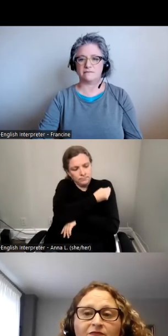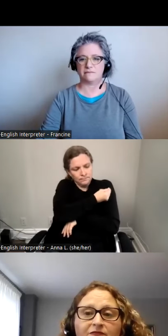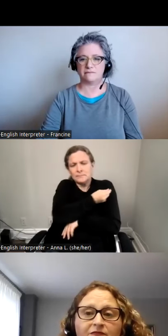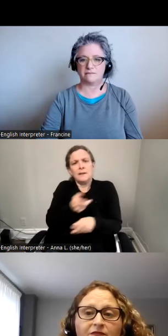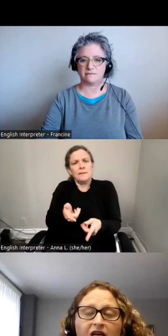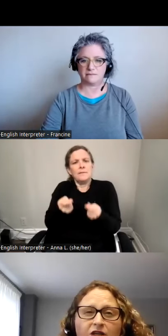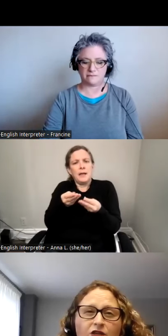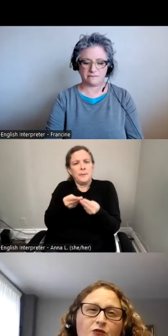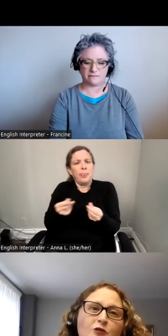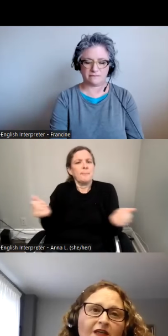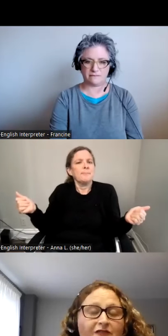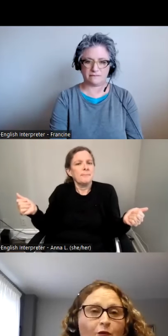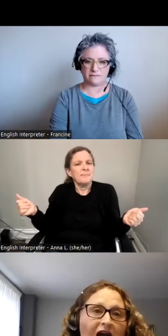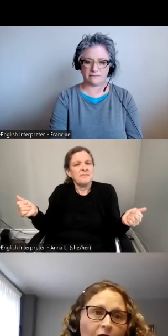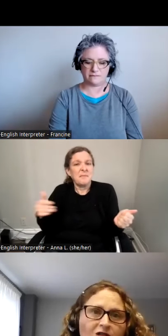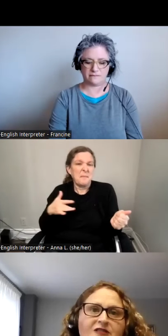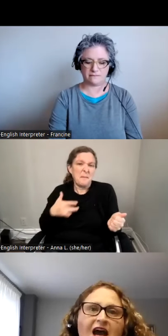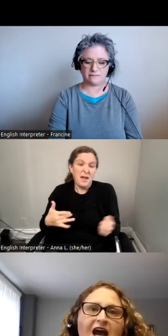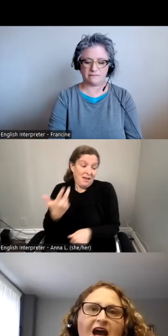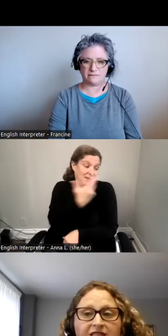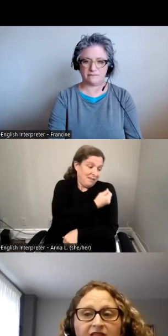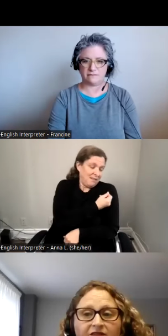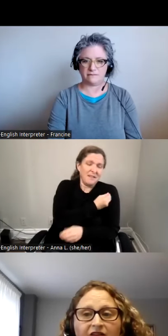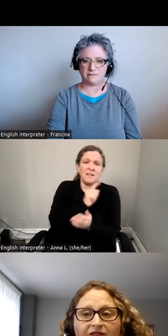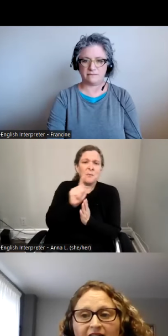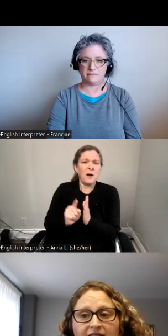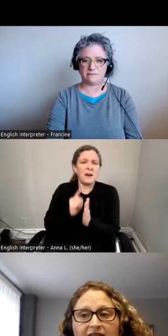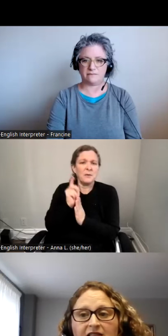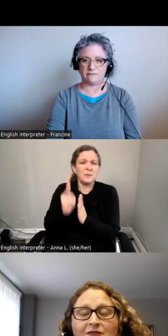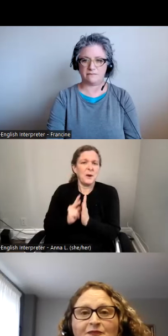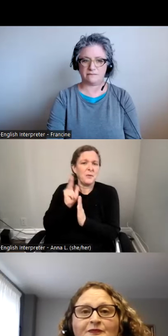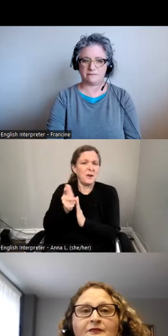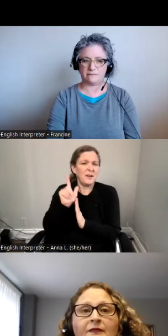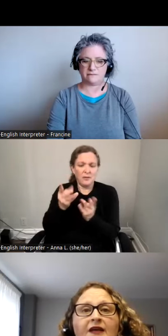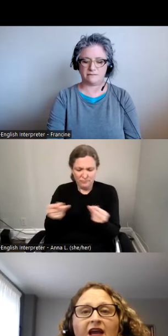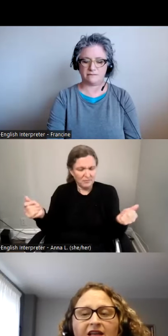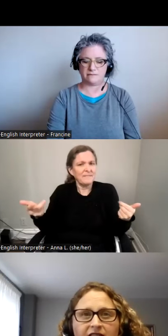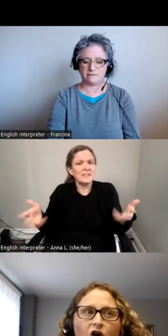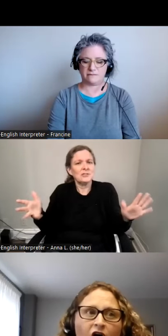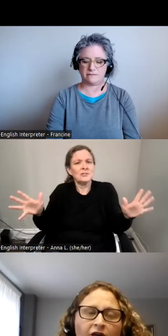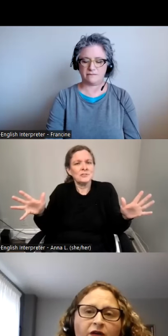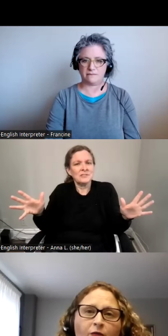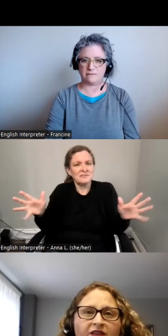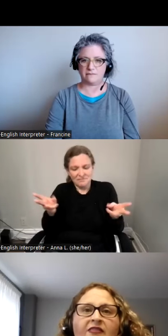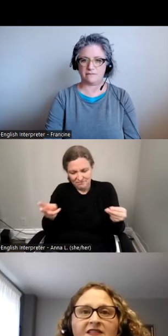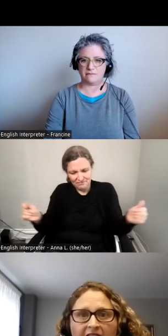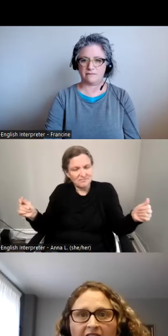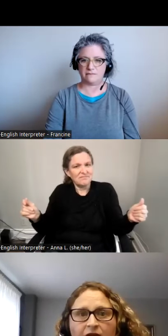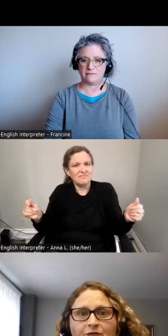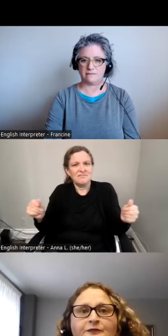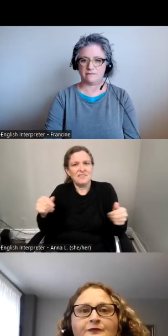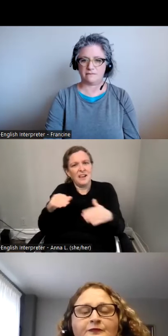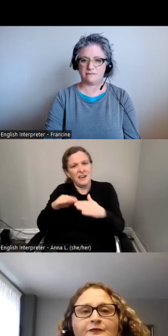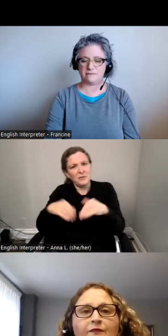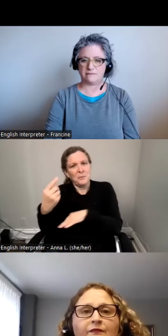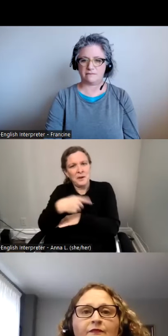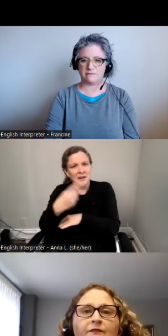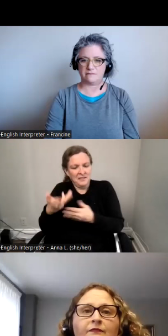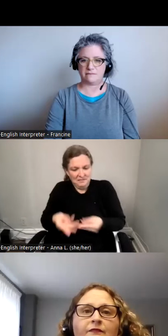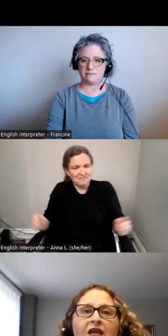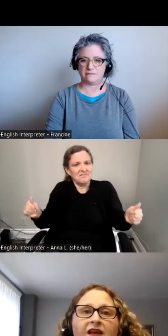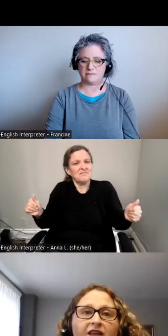Mrna? Does not stay in our bodies it rapidly.